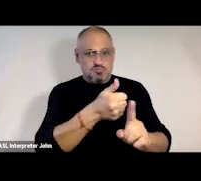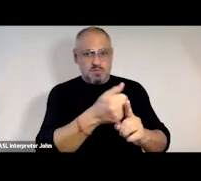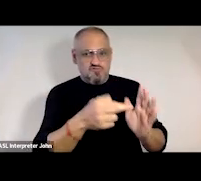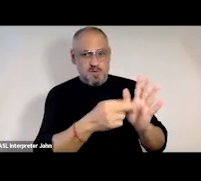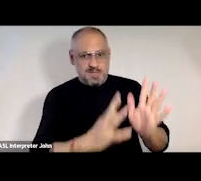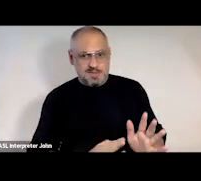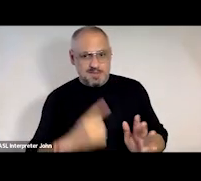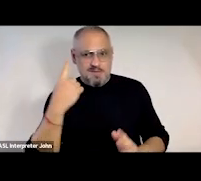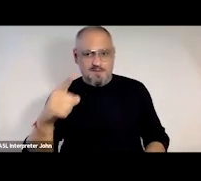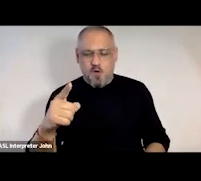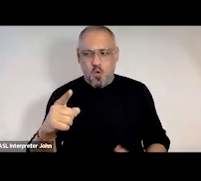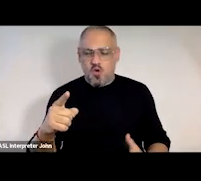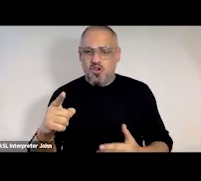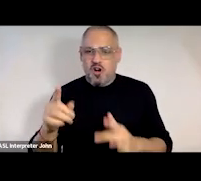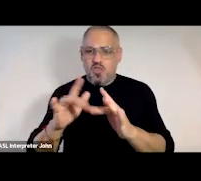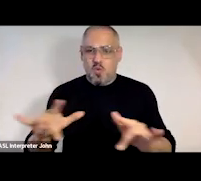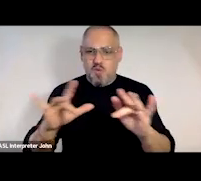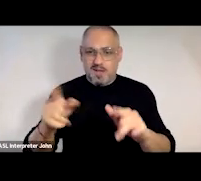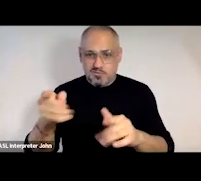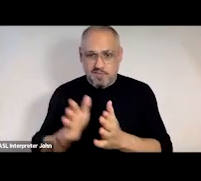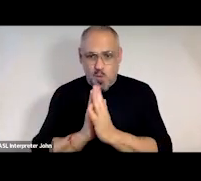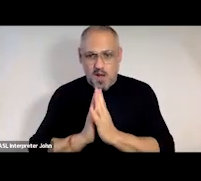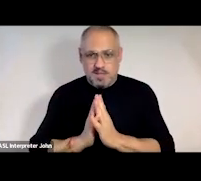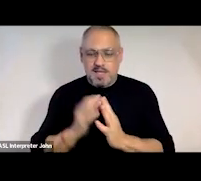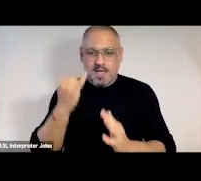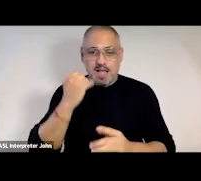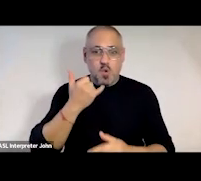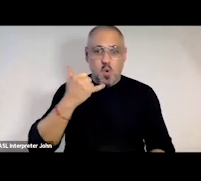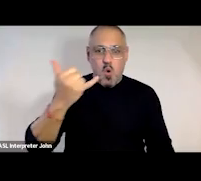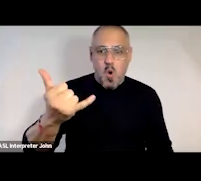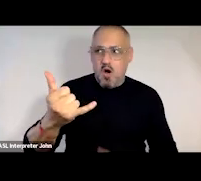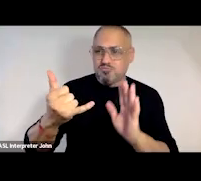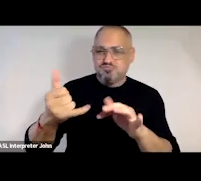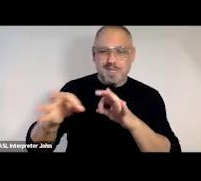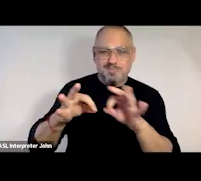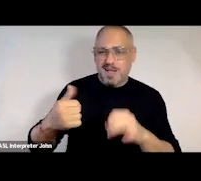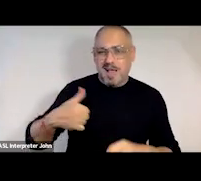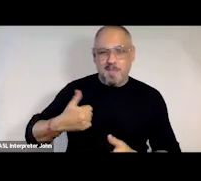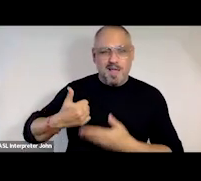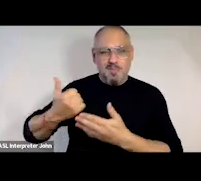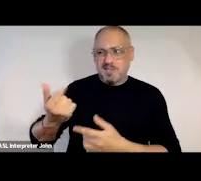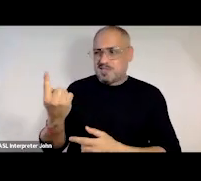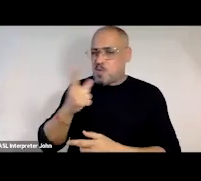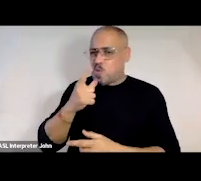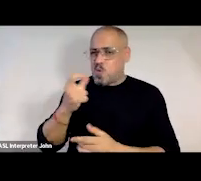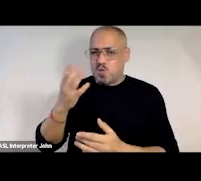for the records that you're requesting, if you call them and explain that you're helping someone that is experiencing homelessness